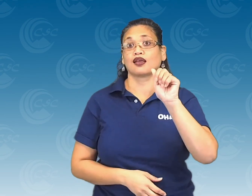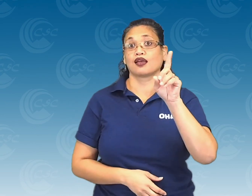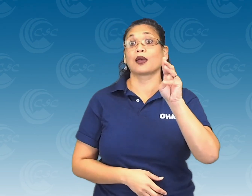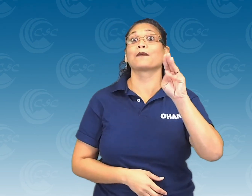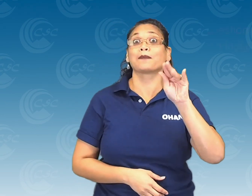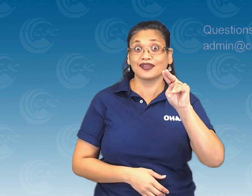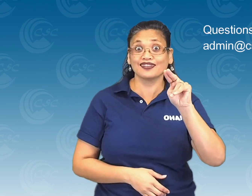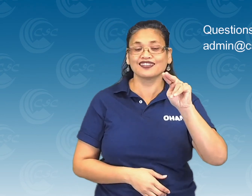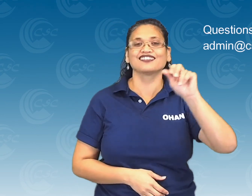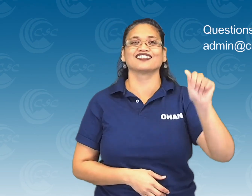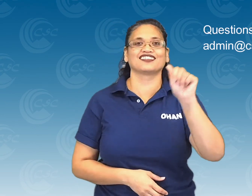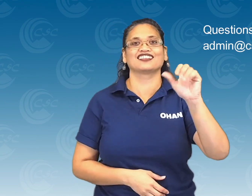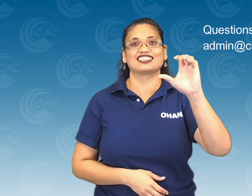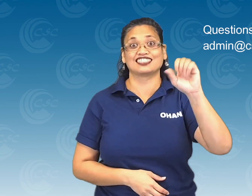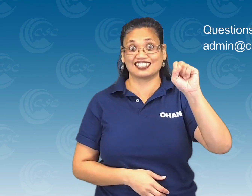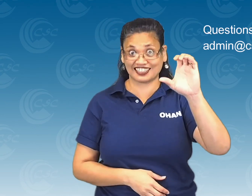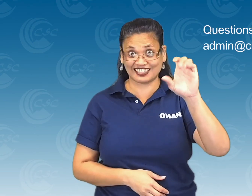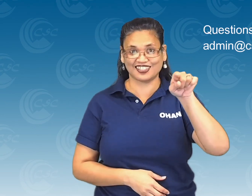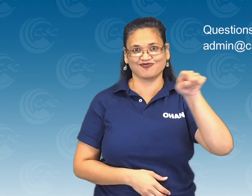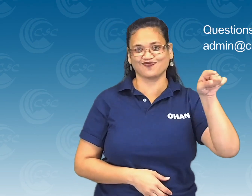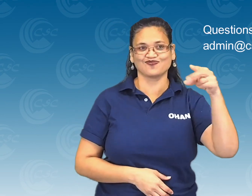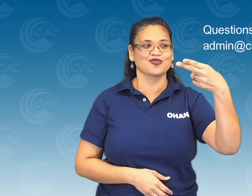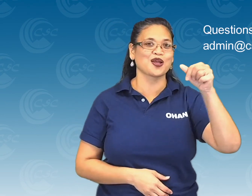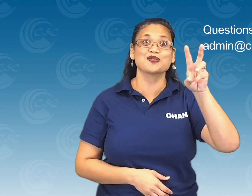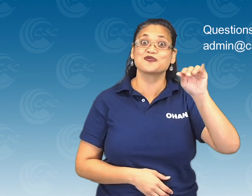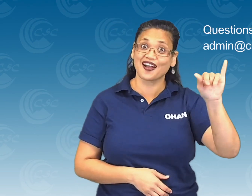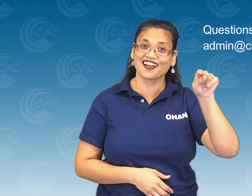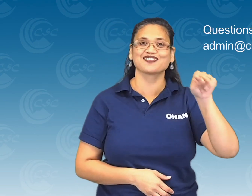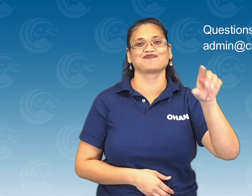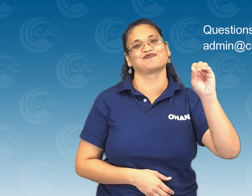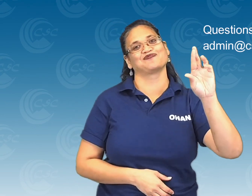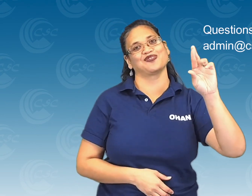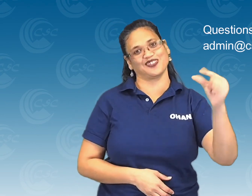The e-mail address is: admin@csc-hawaii.org